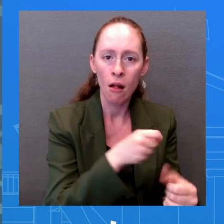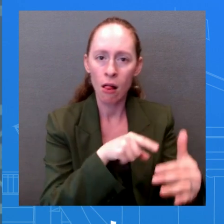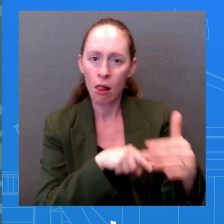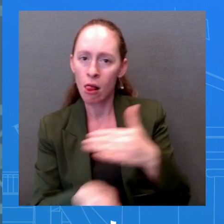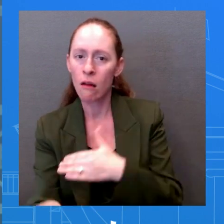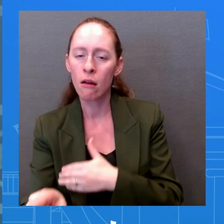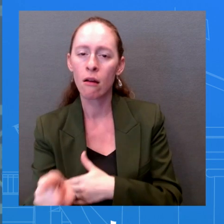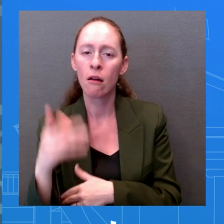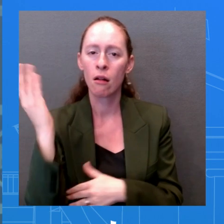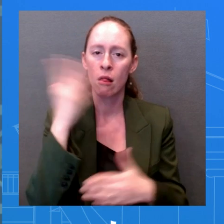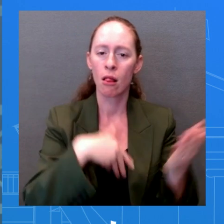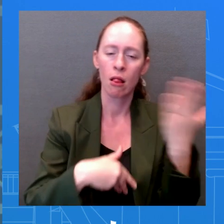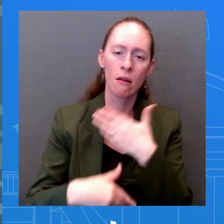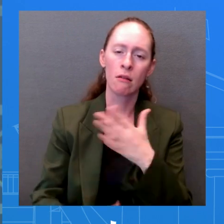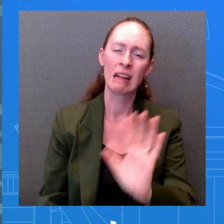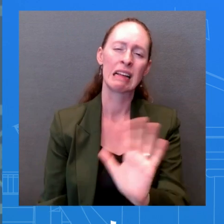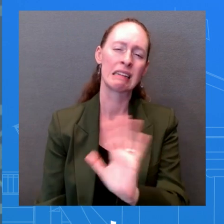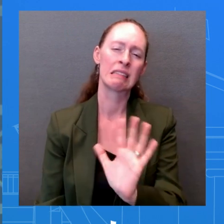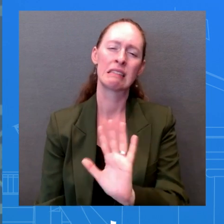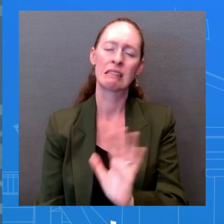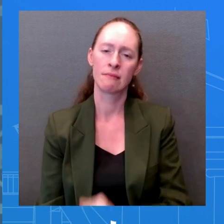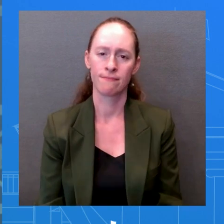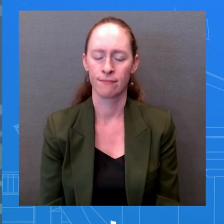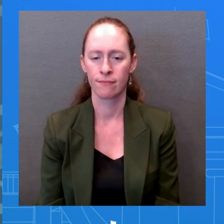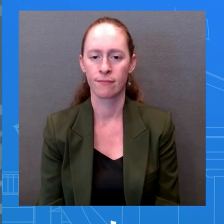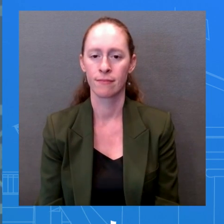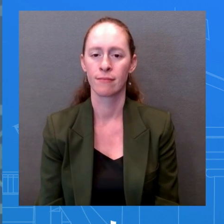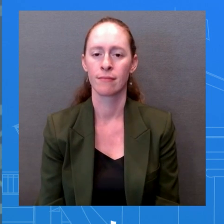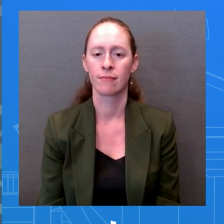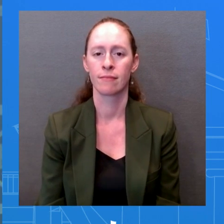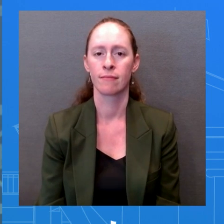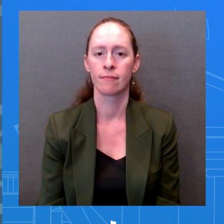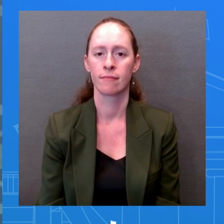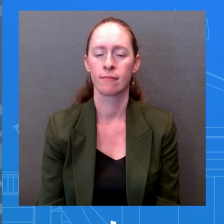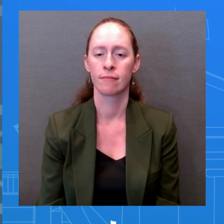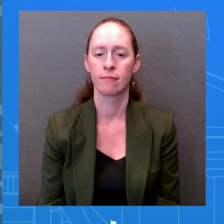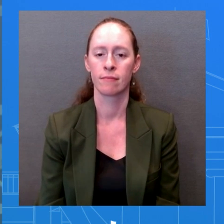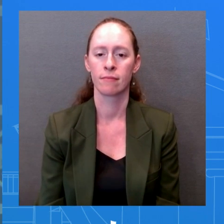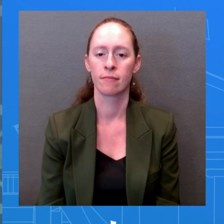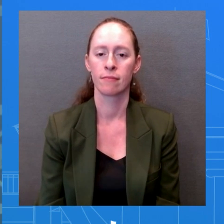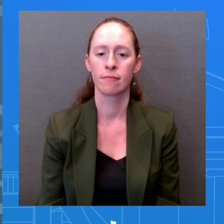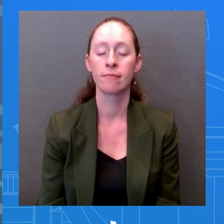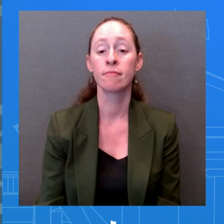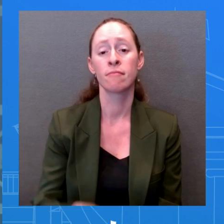there is a process in place to manage migration flows. That includes expelling migrants as required